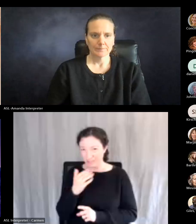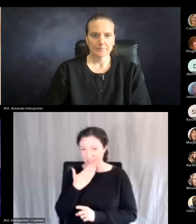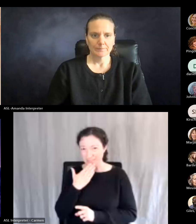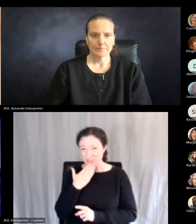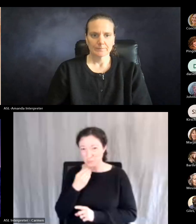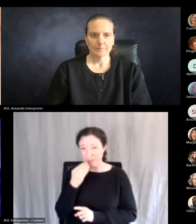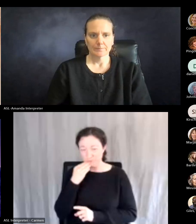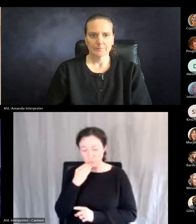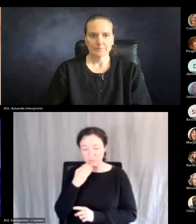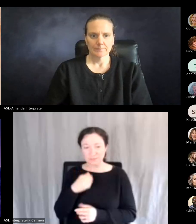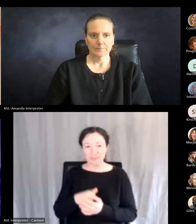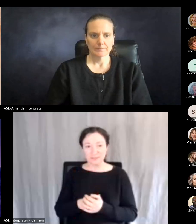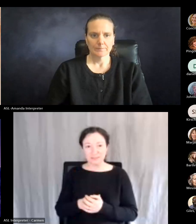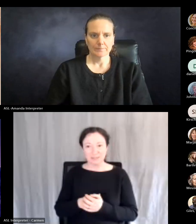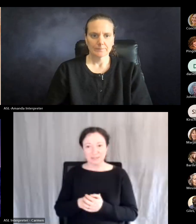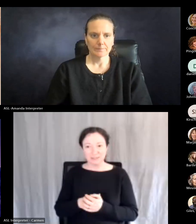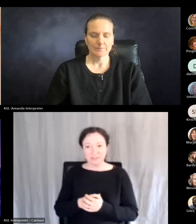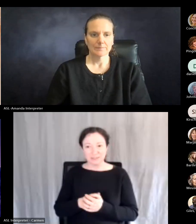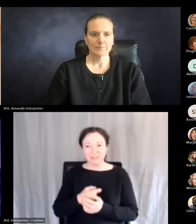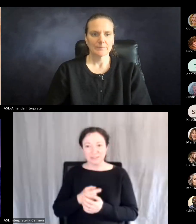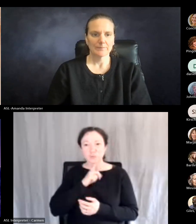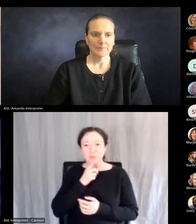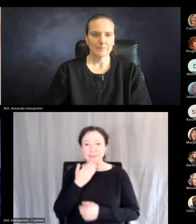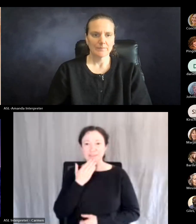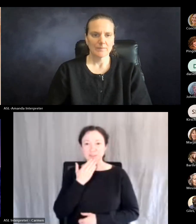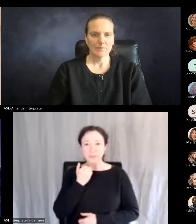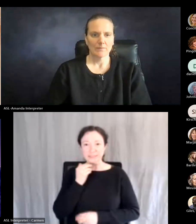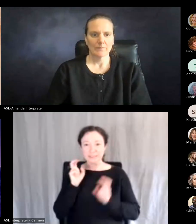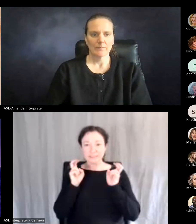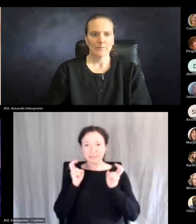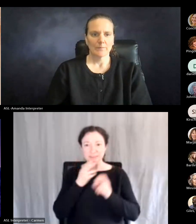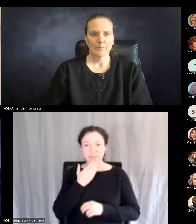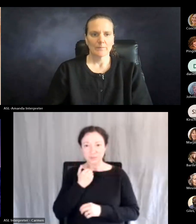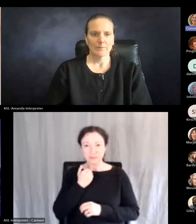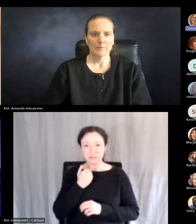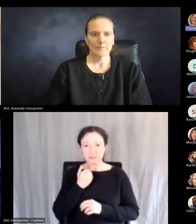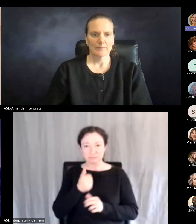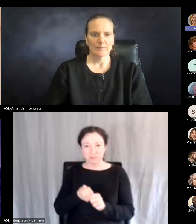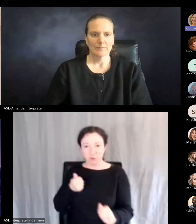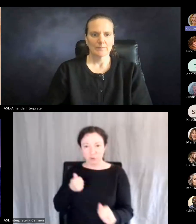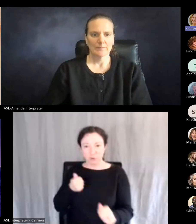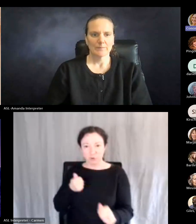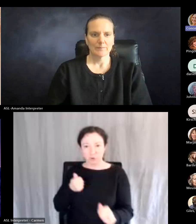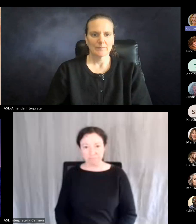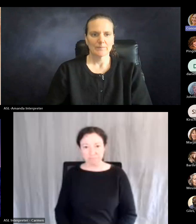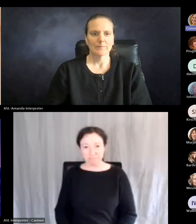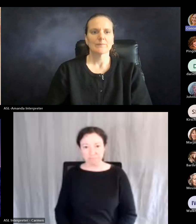we really just wanna pull back on the, on the sweeteners altogether. So here's a related question.